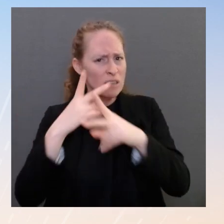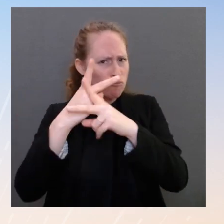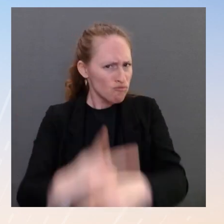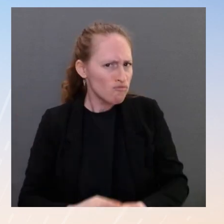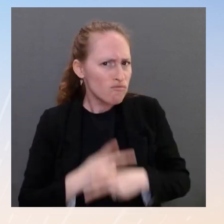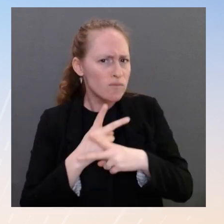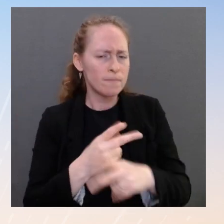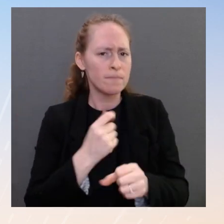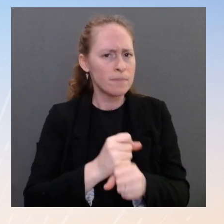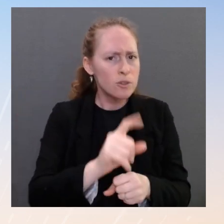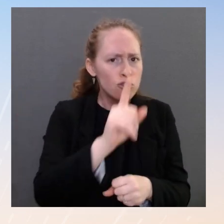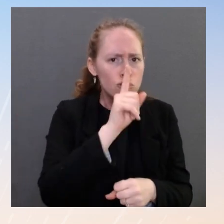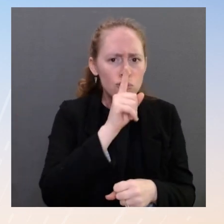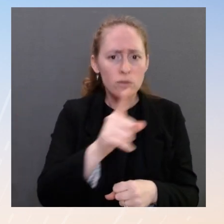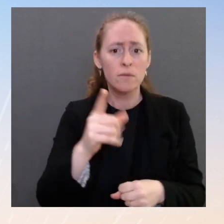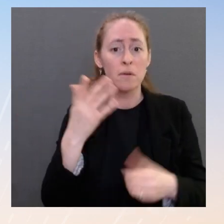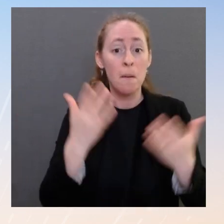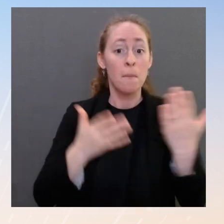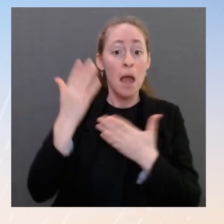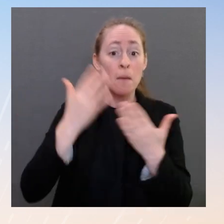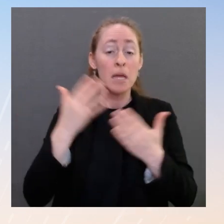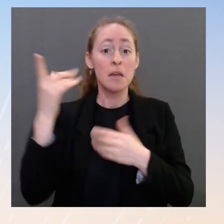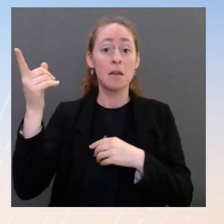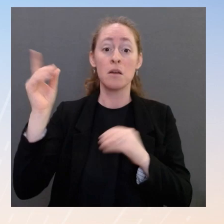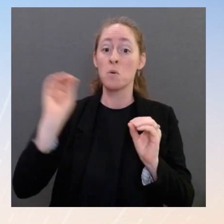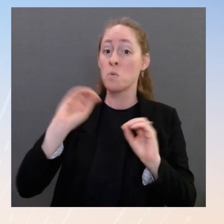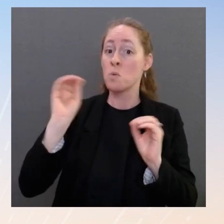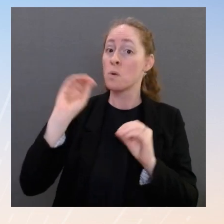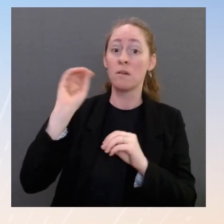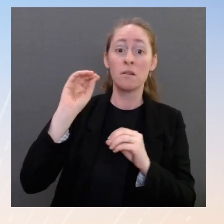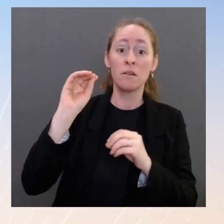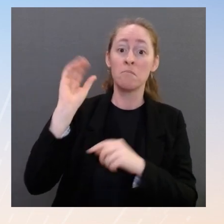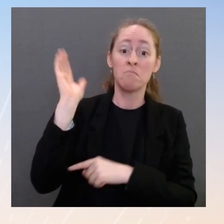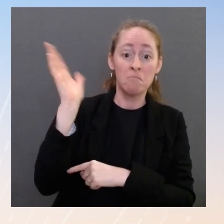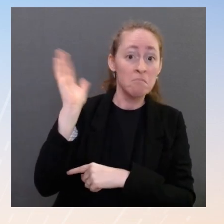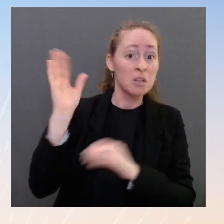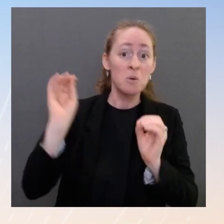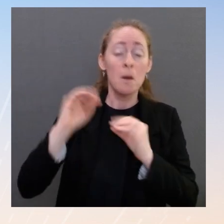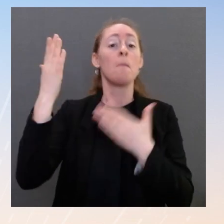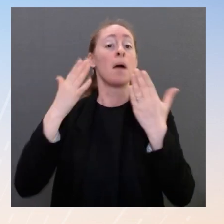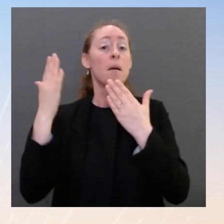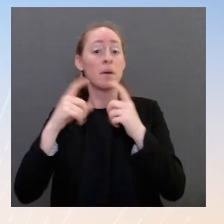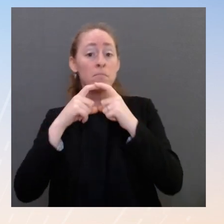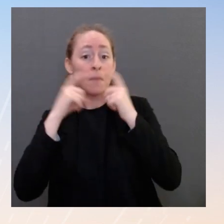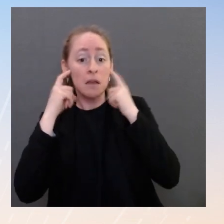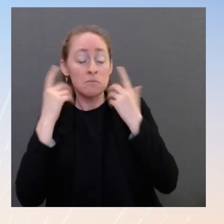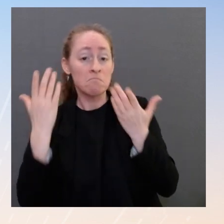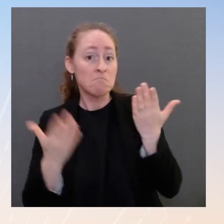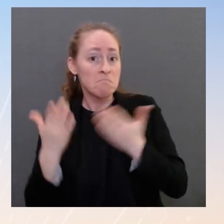I'll wear a mask when I'm at the dinner, in all likelihood. And we also took steps, including the fact that he's not attending